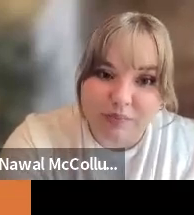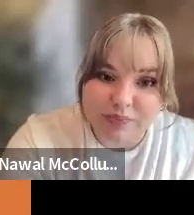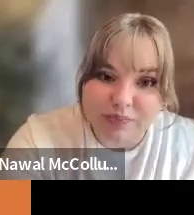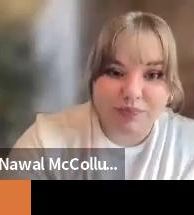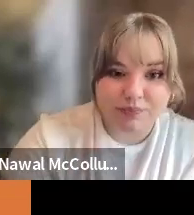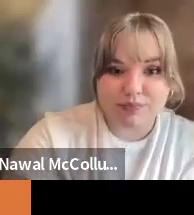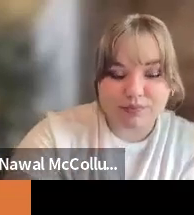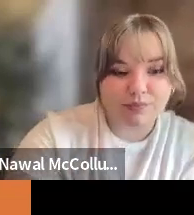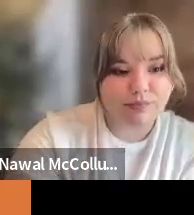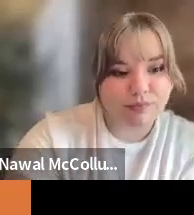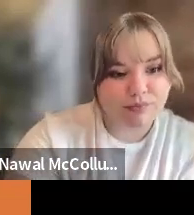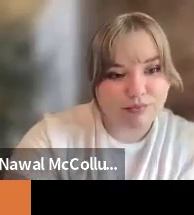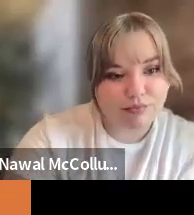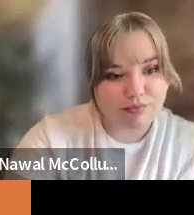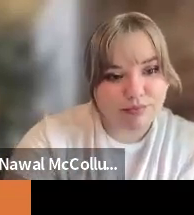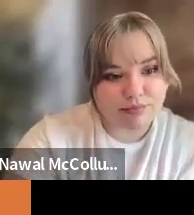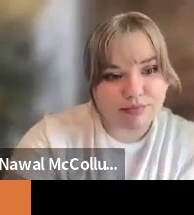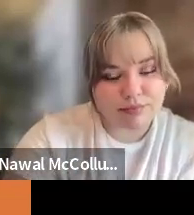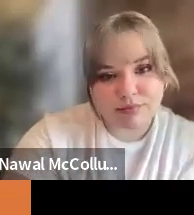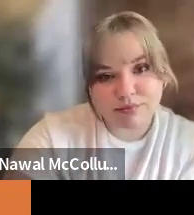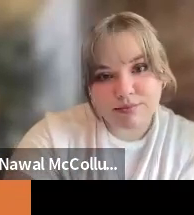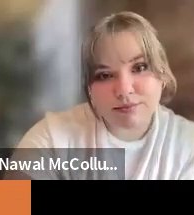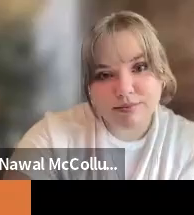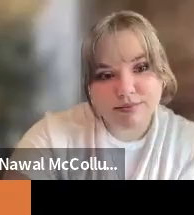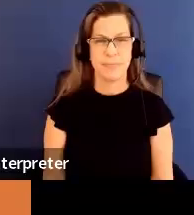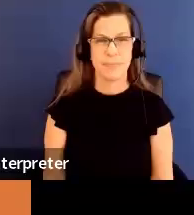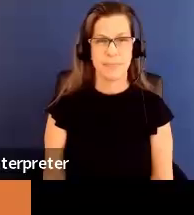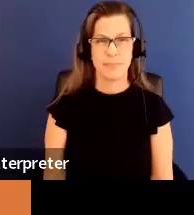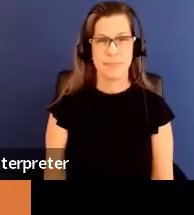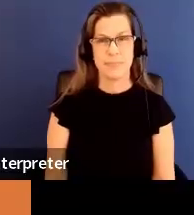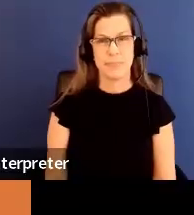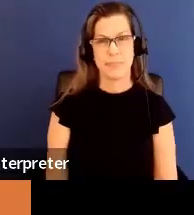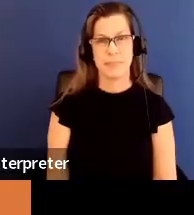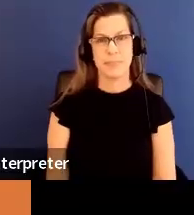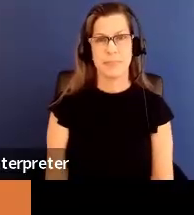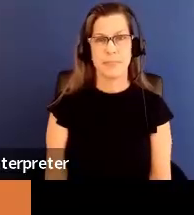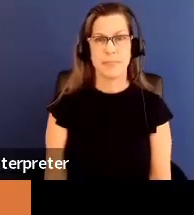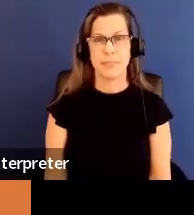from their family and friends and resource navigators at the centers and organizations that